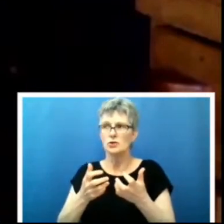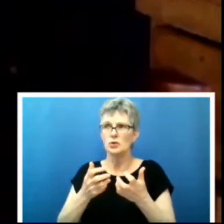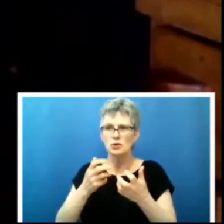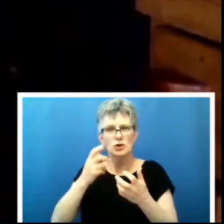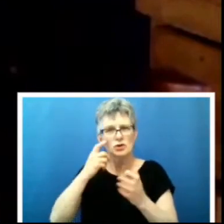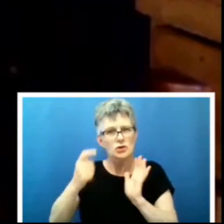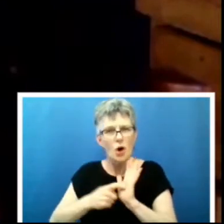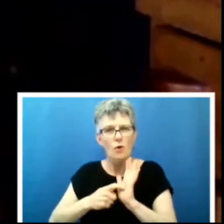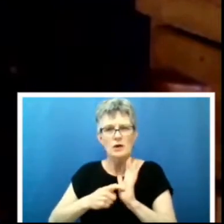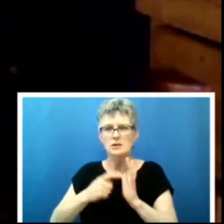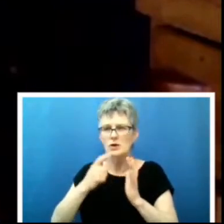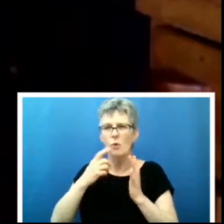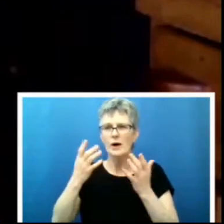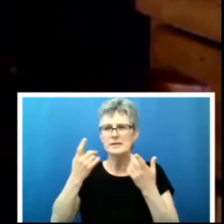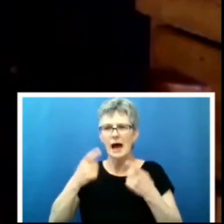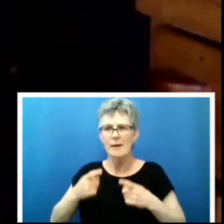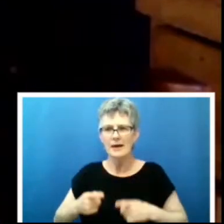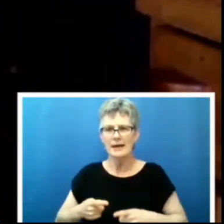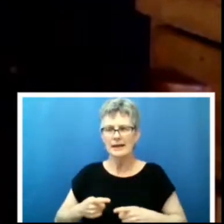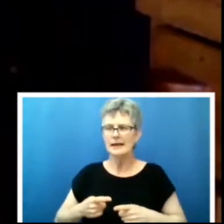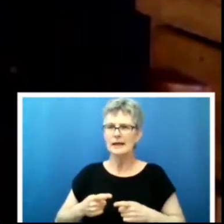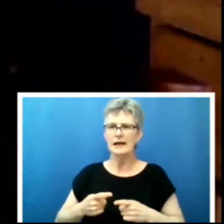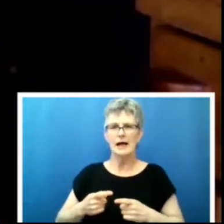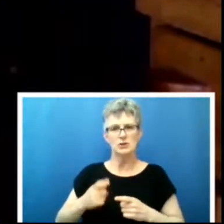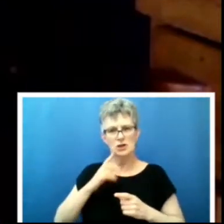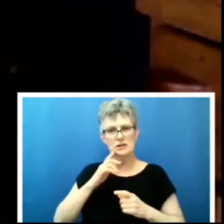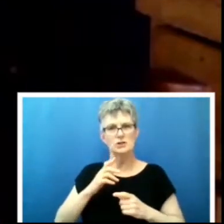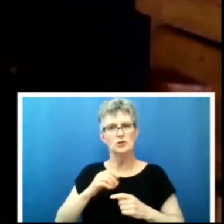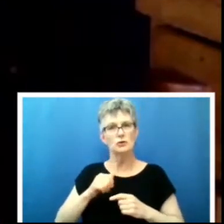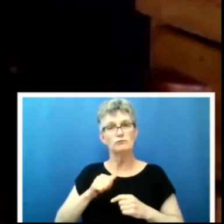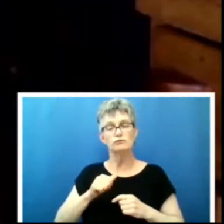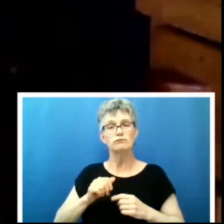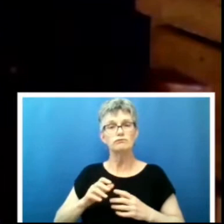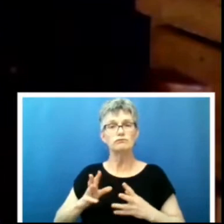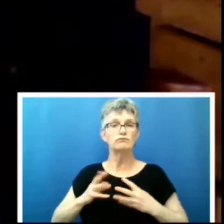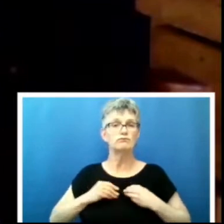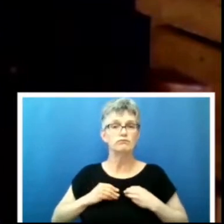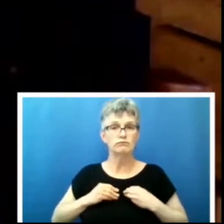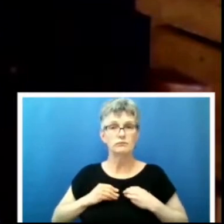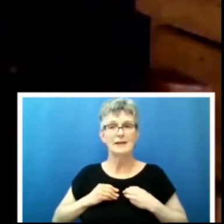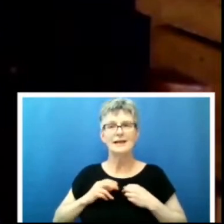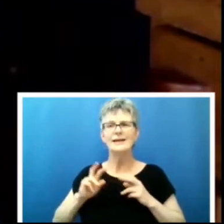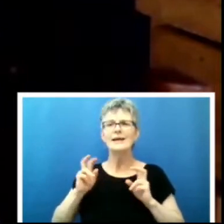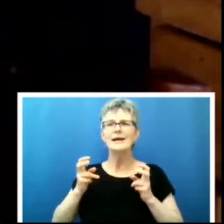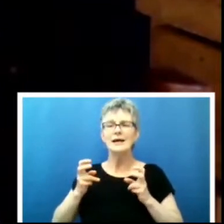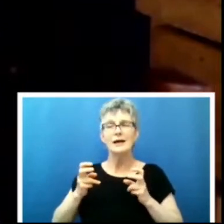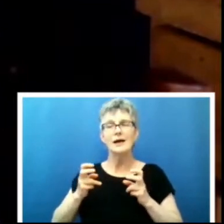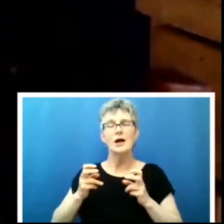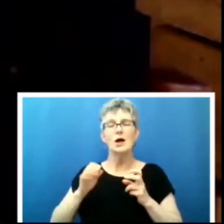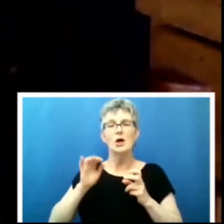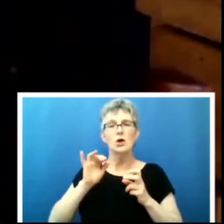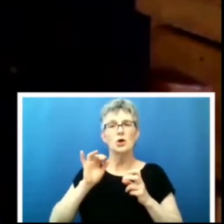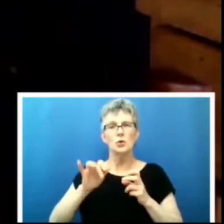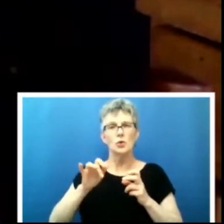It's like playing a trick on your brain to pay attention to the movement and the texture and everything so that